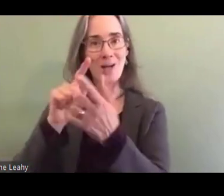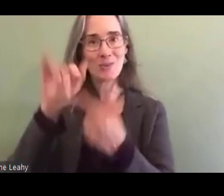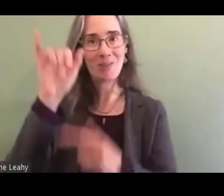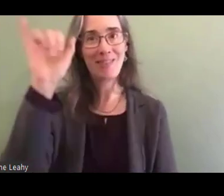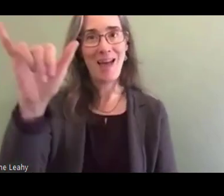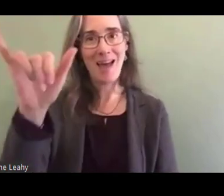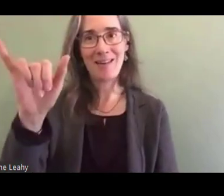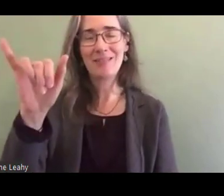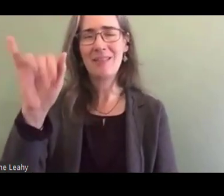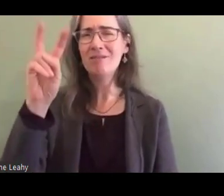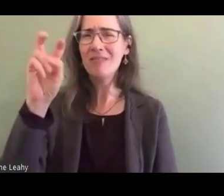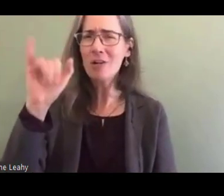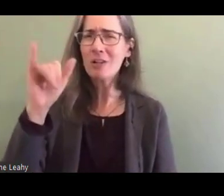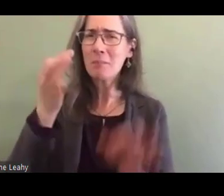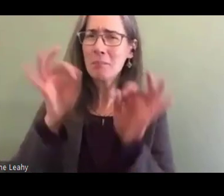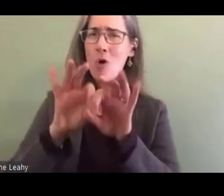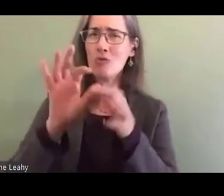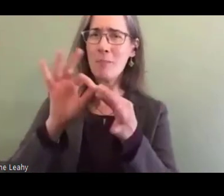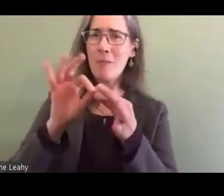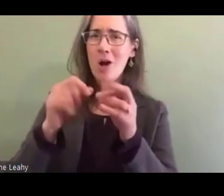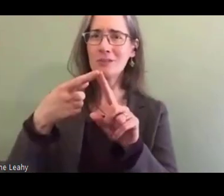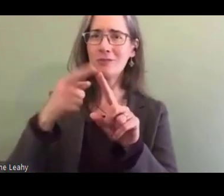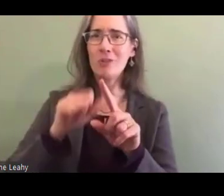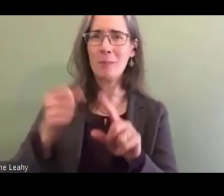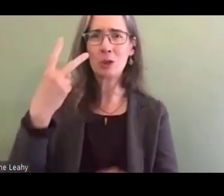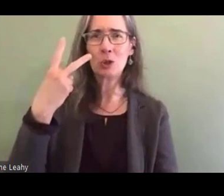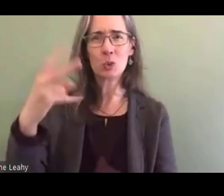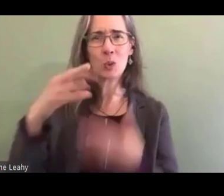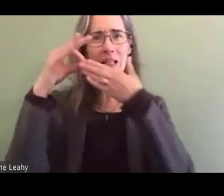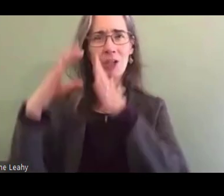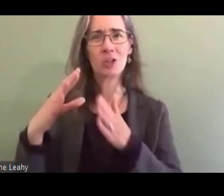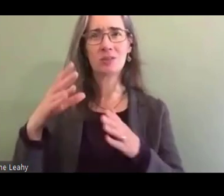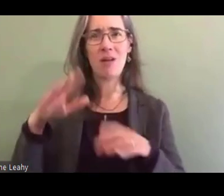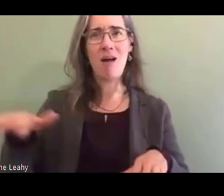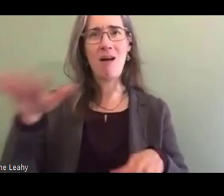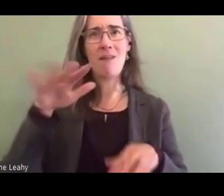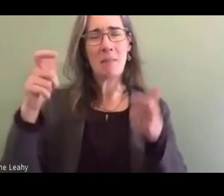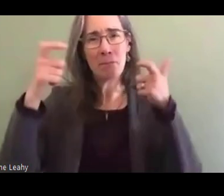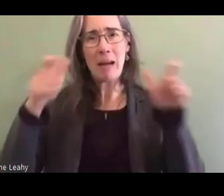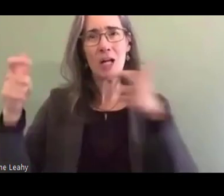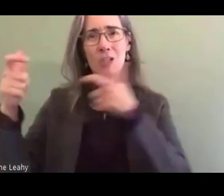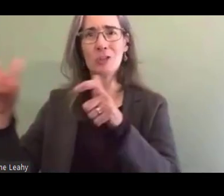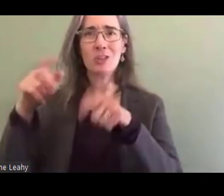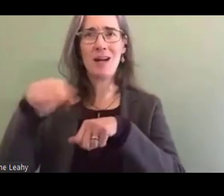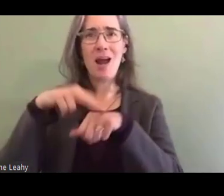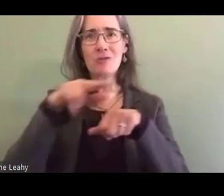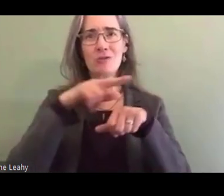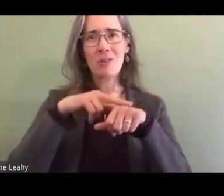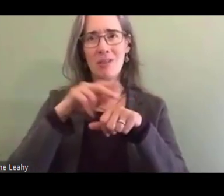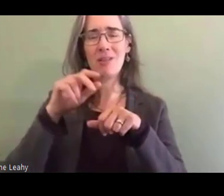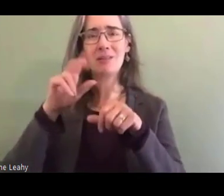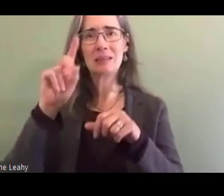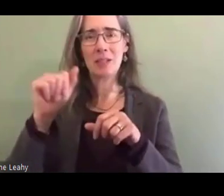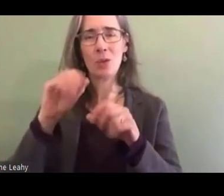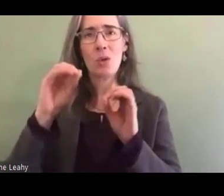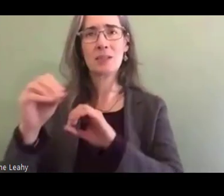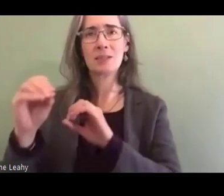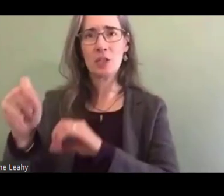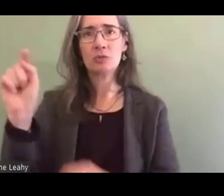Very important remarks from two leaders of major national disability organizations.